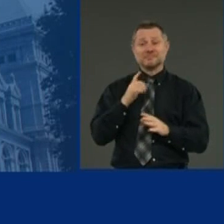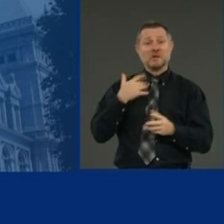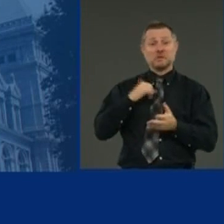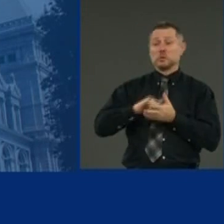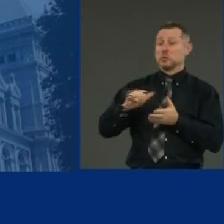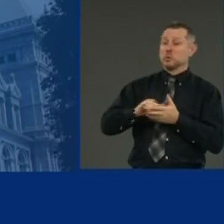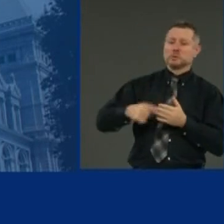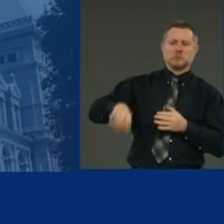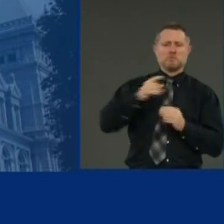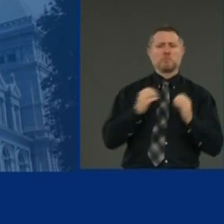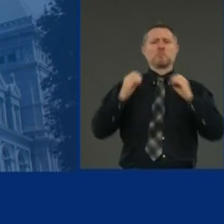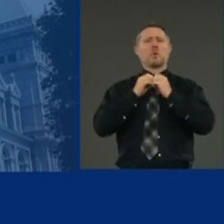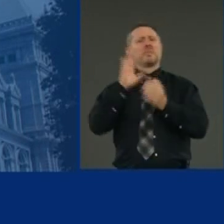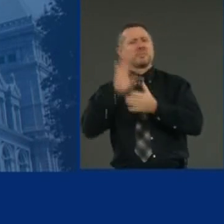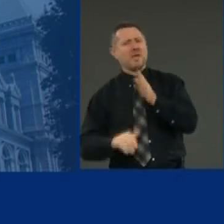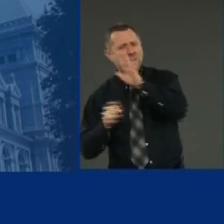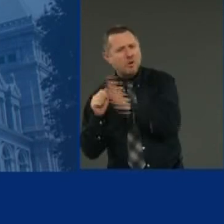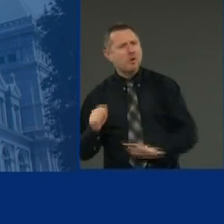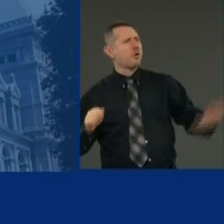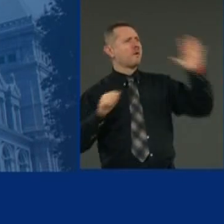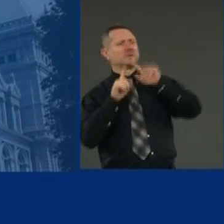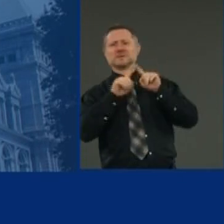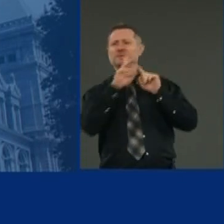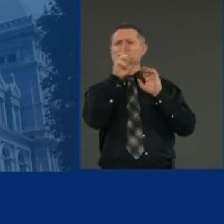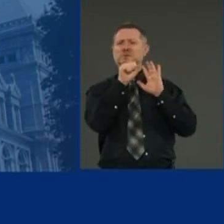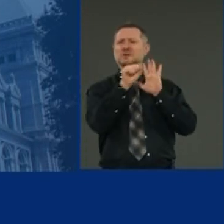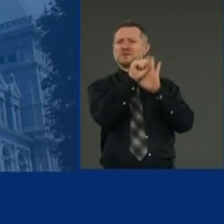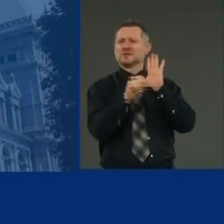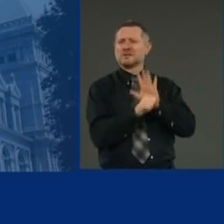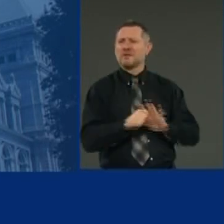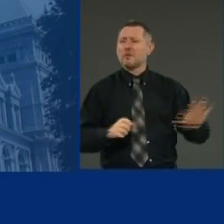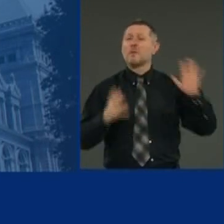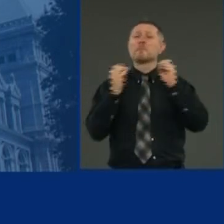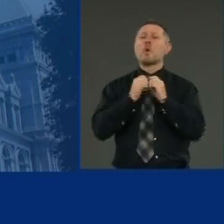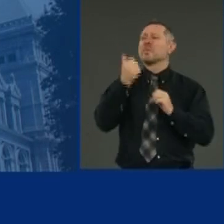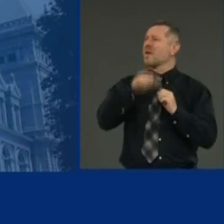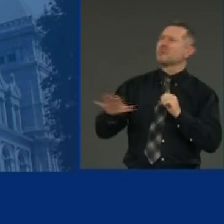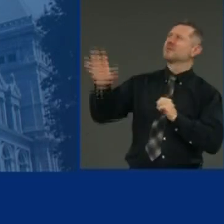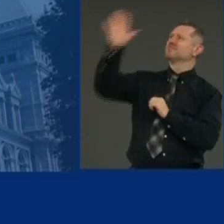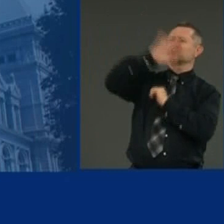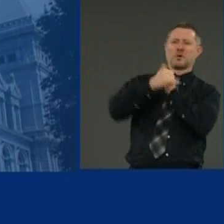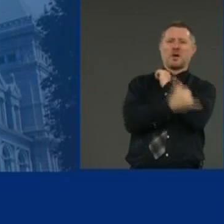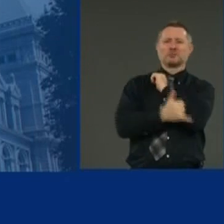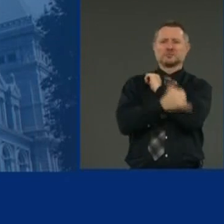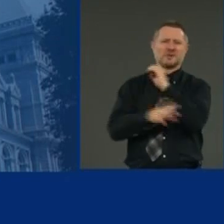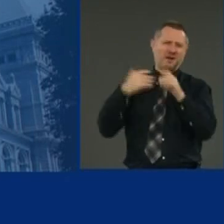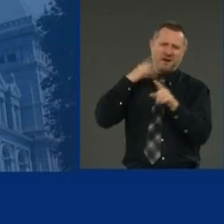TESTING. WE TEST MORE THAN ANY STATE IN THE UNITED STATES PER CAPITA.